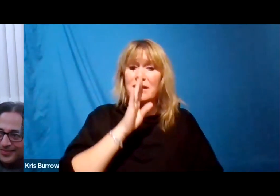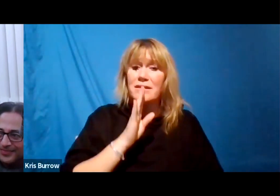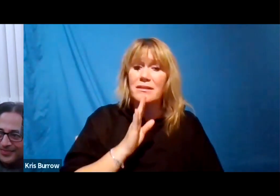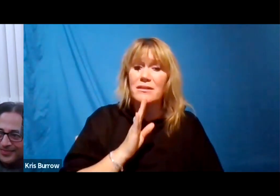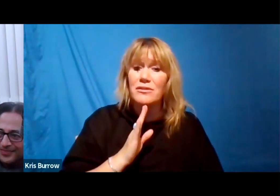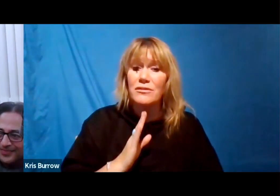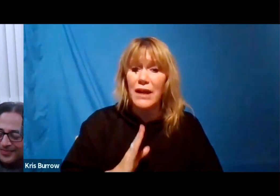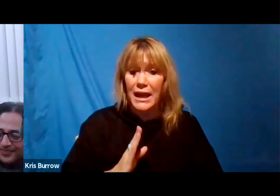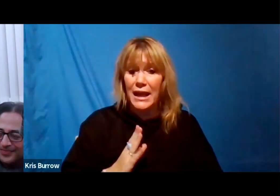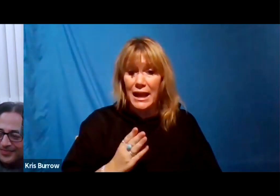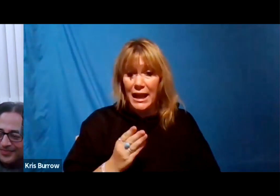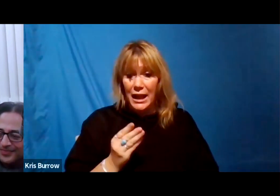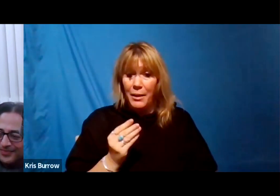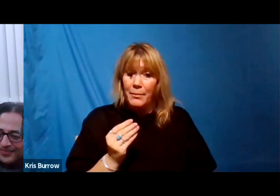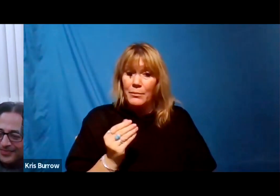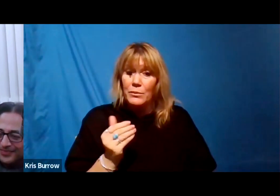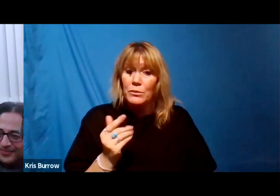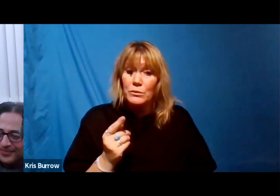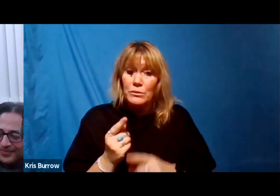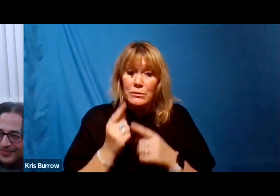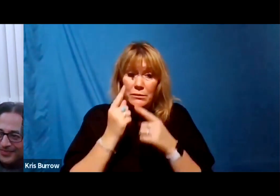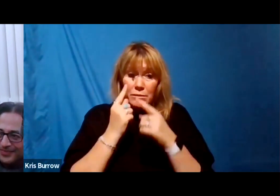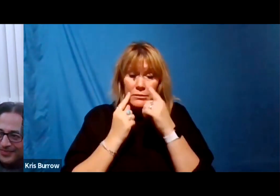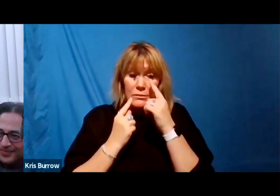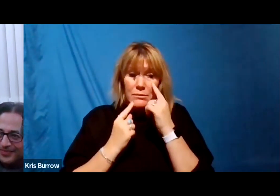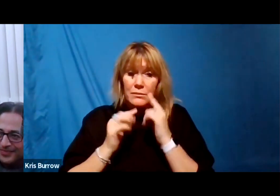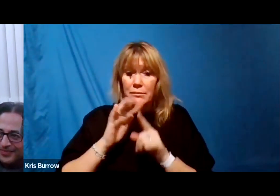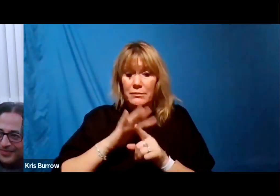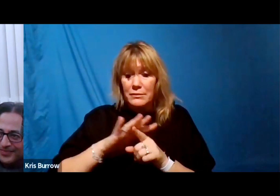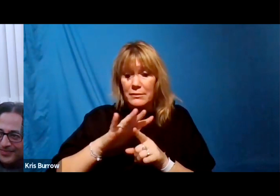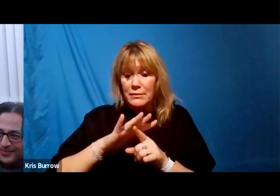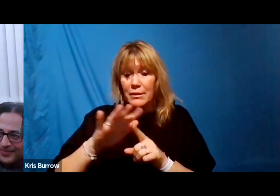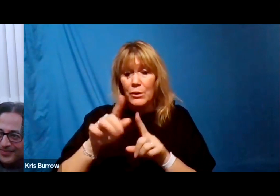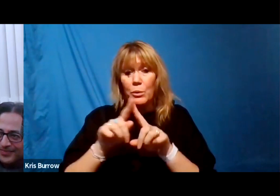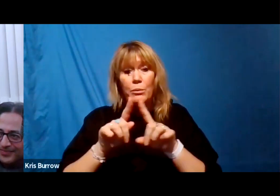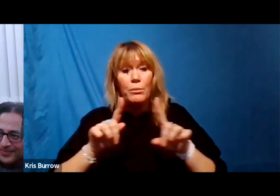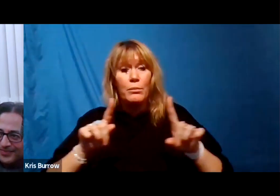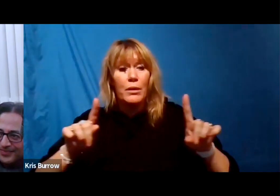never touch it again for the next half an hour.